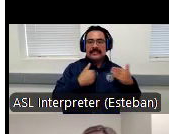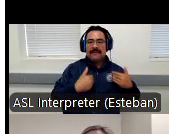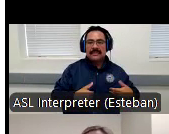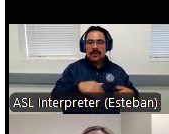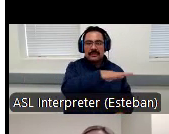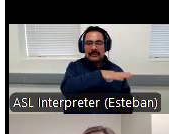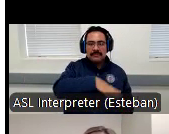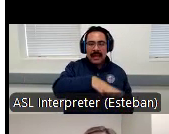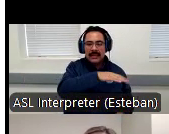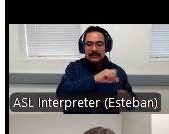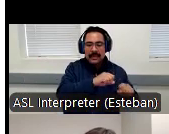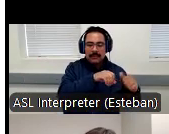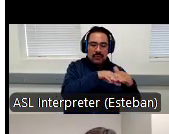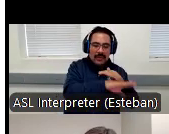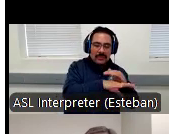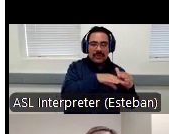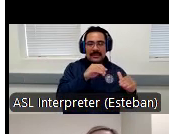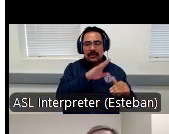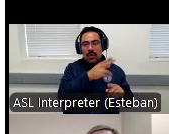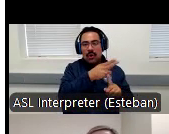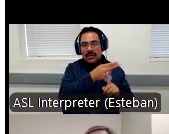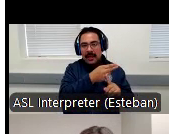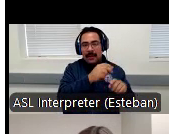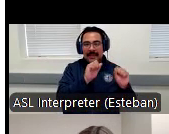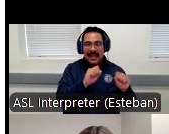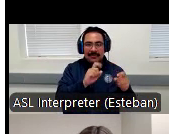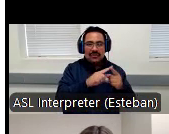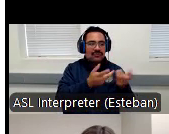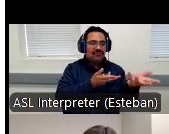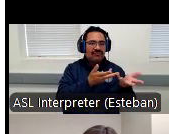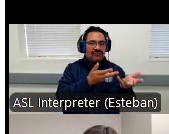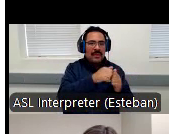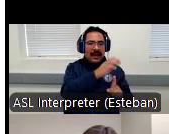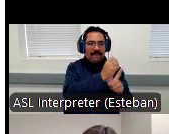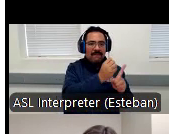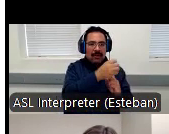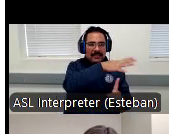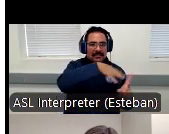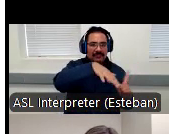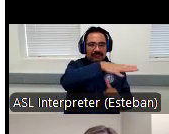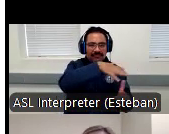able to enter and exit your hotels, and being able to interact with the environment around them.